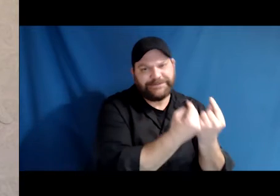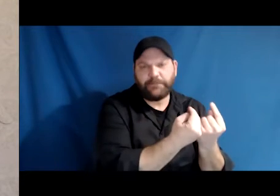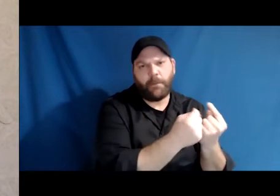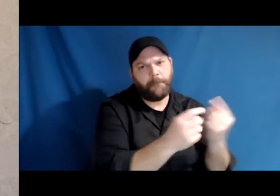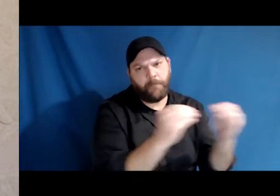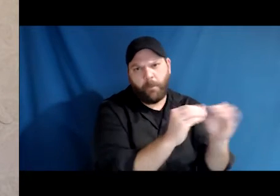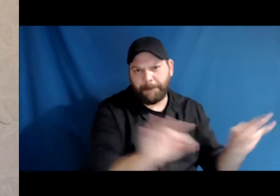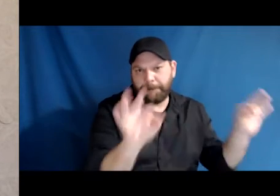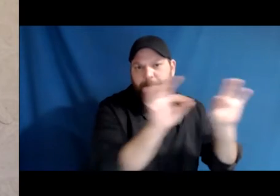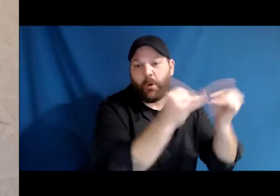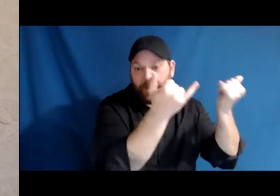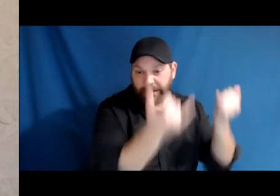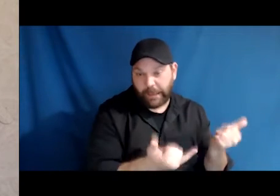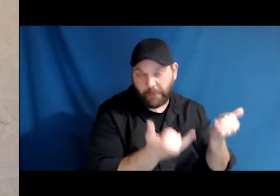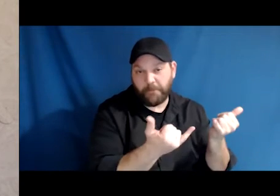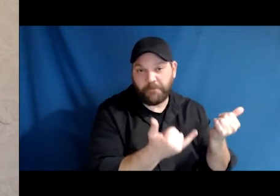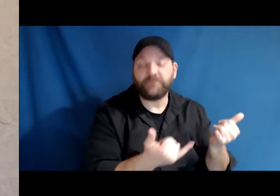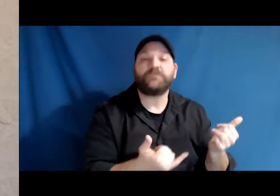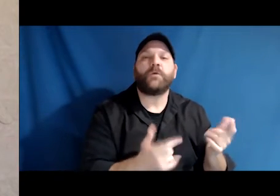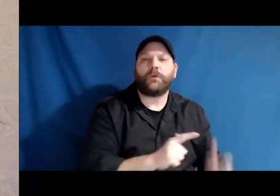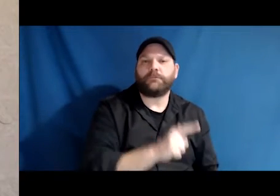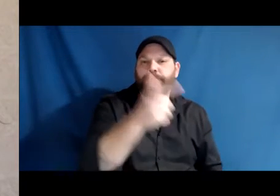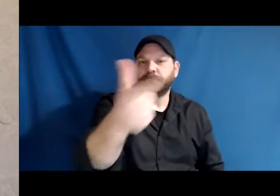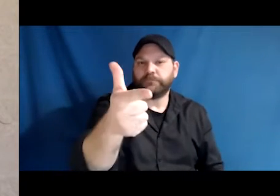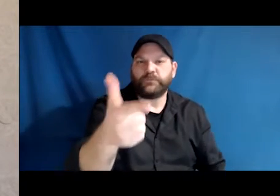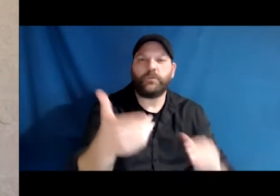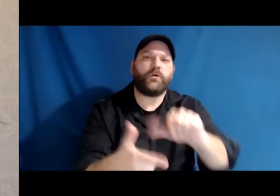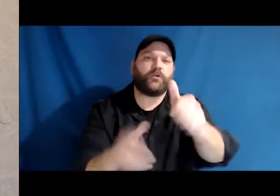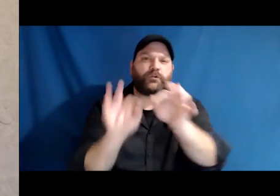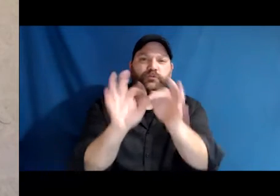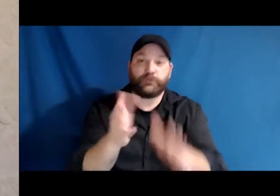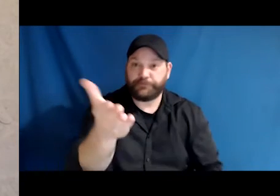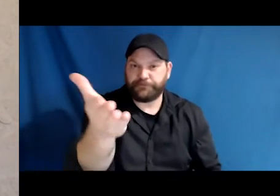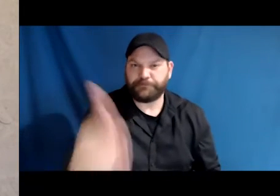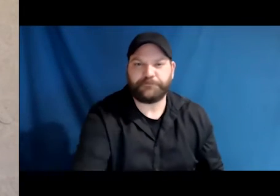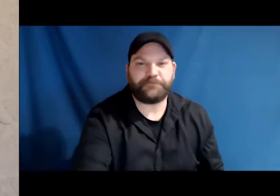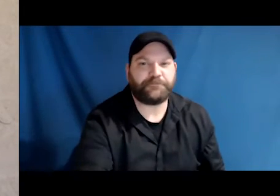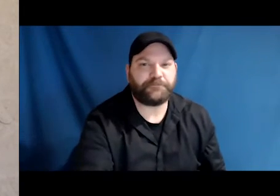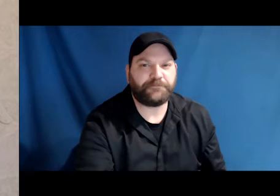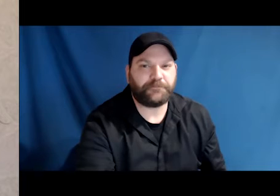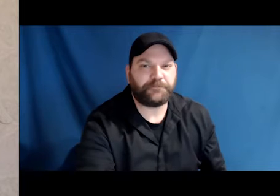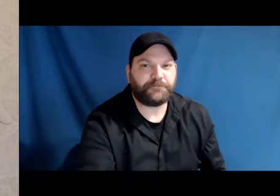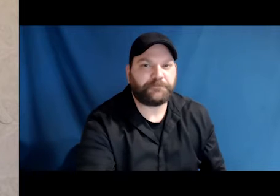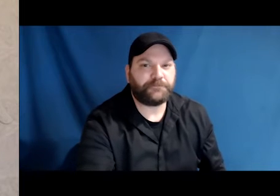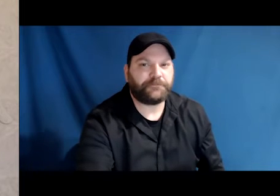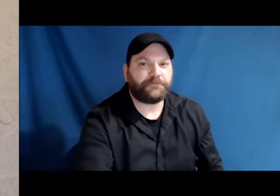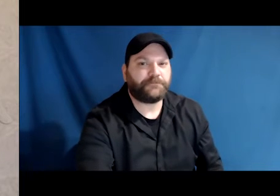Now I'd like to take a moment to highlight just a few of the incredible individuals and teams being recognized.